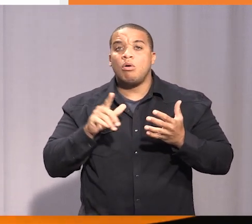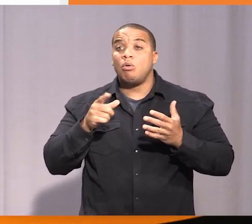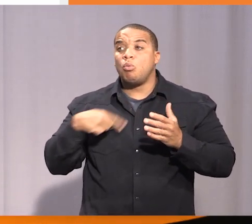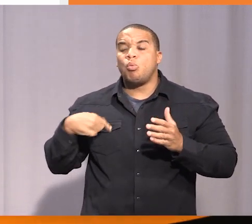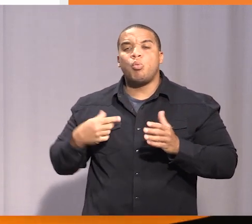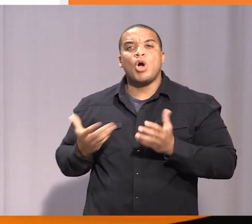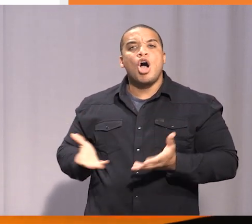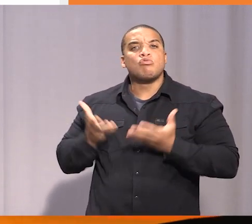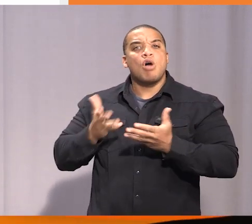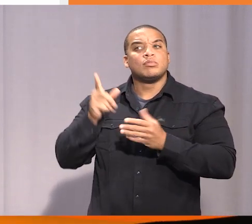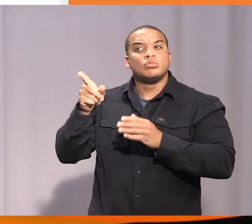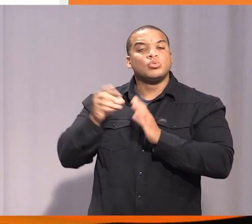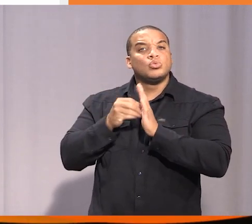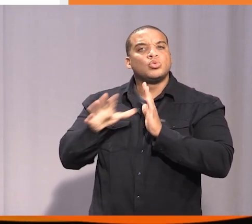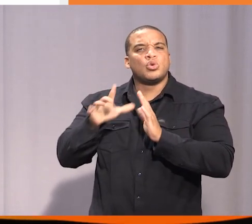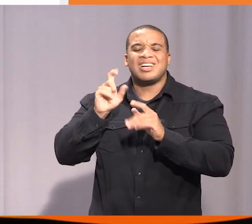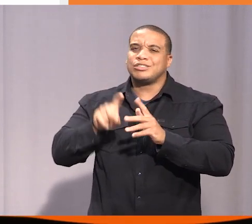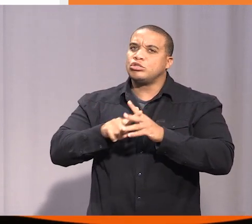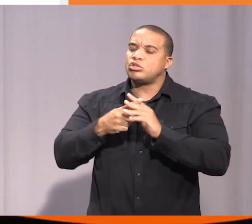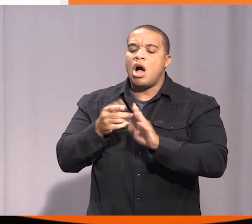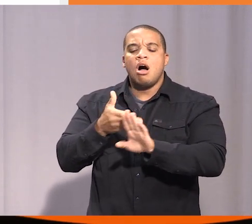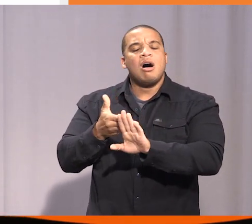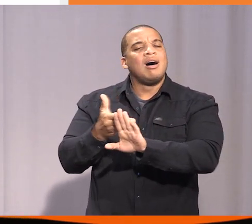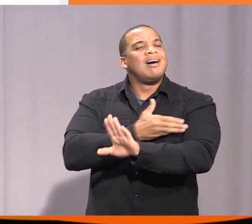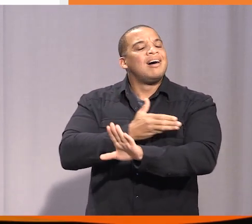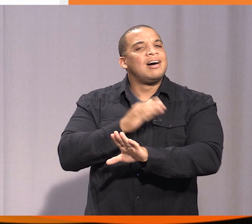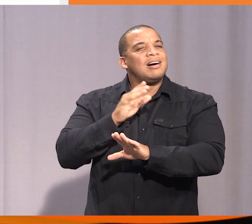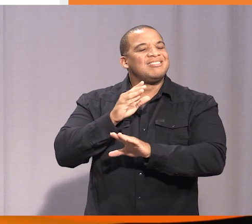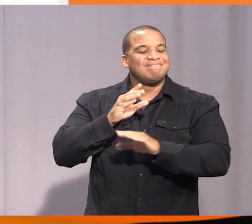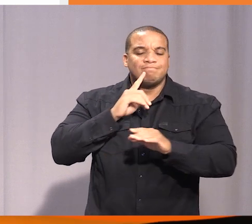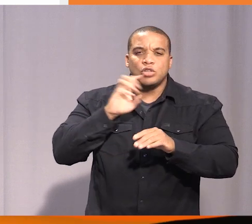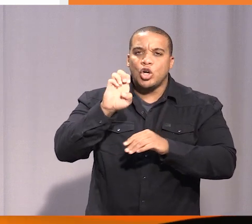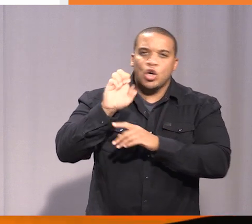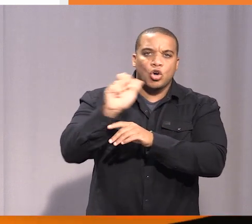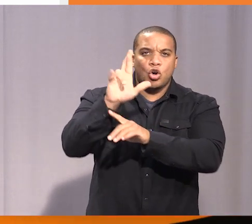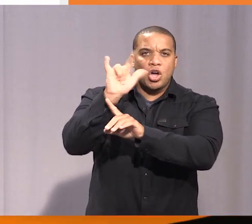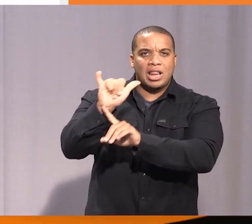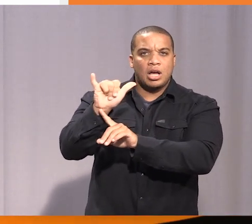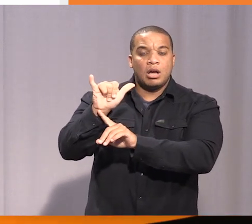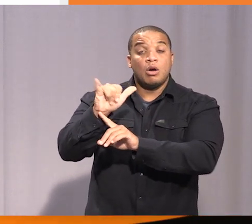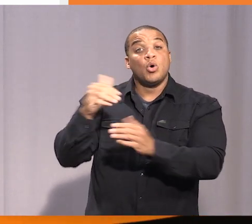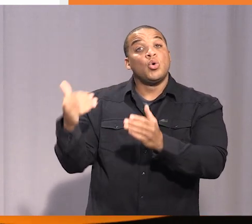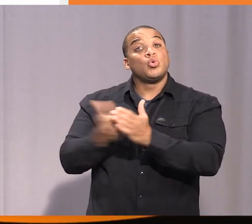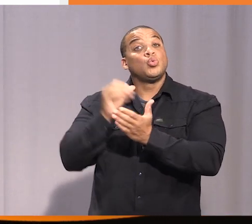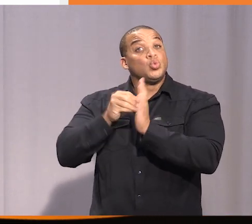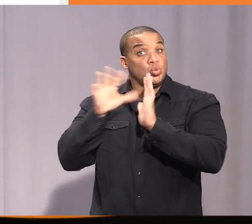to begin the document review processes early as possible. New students are strongly encouraged